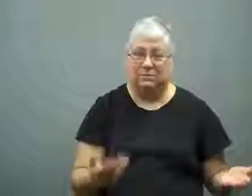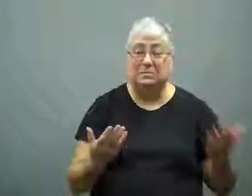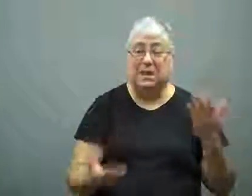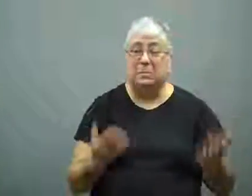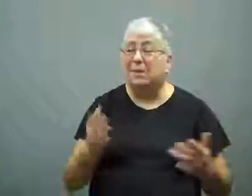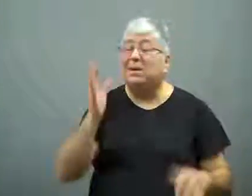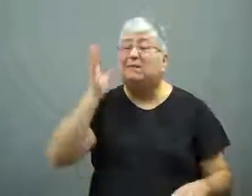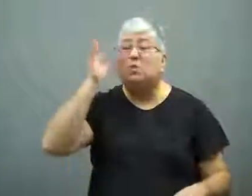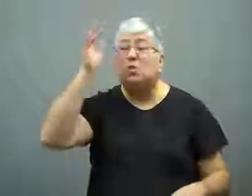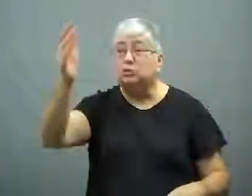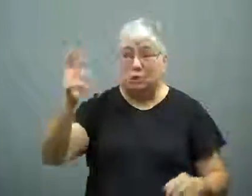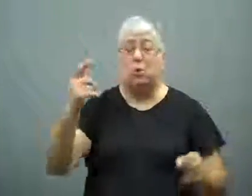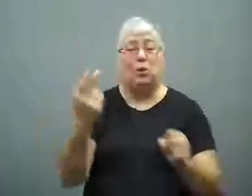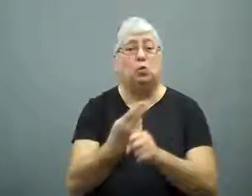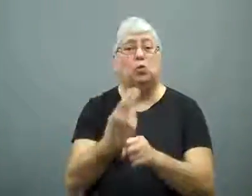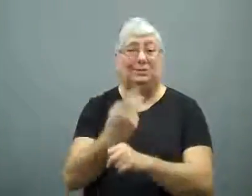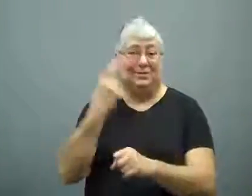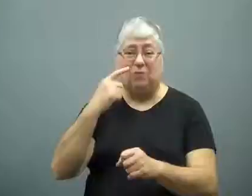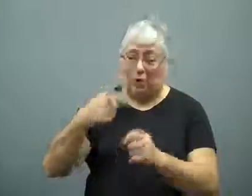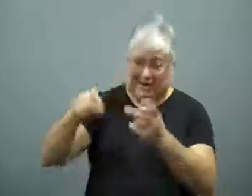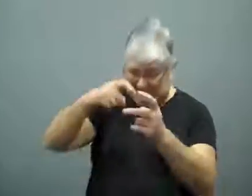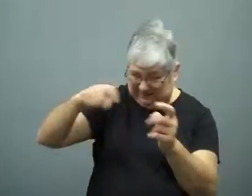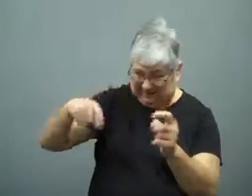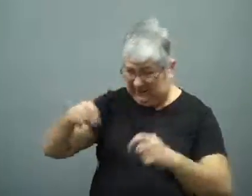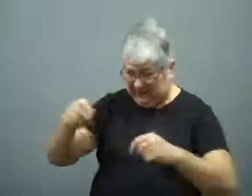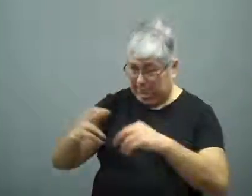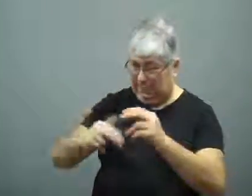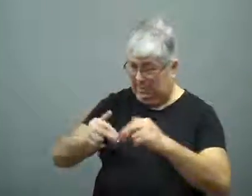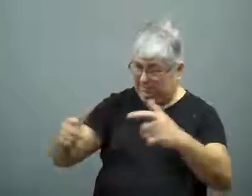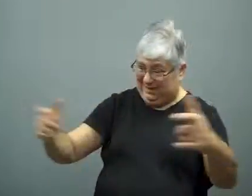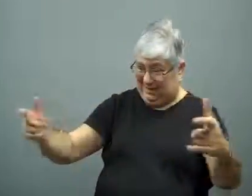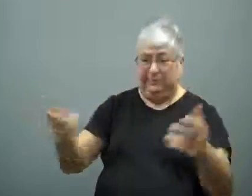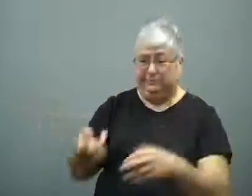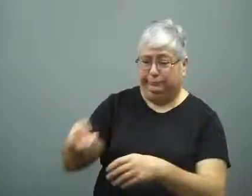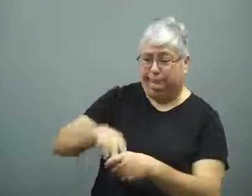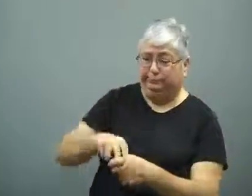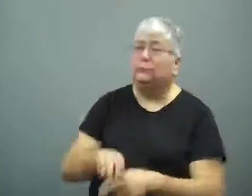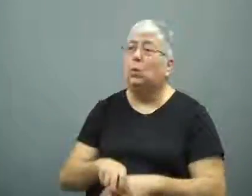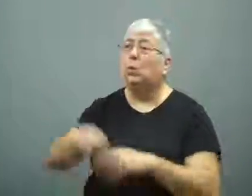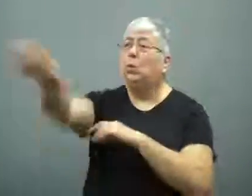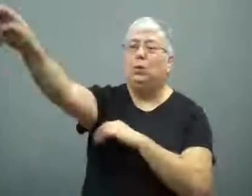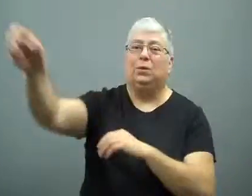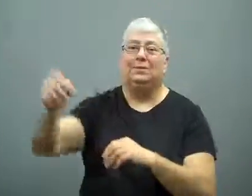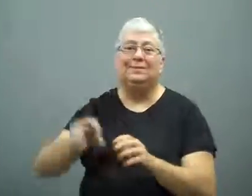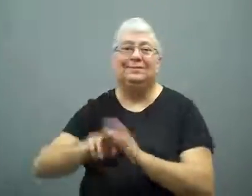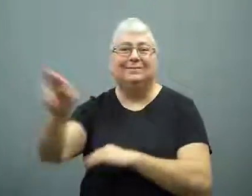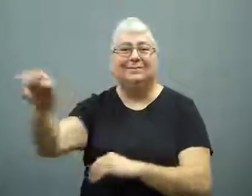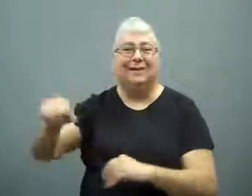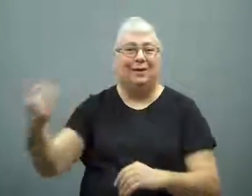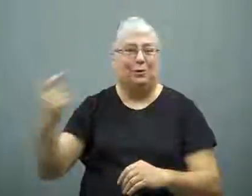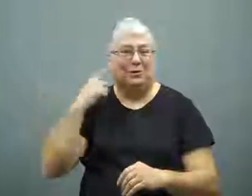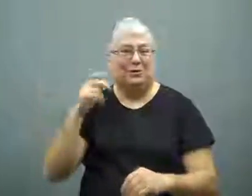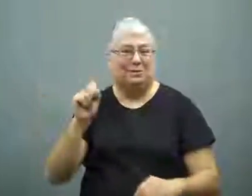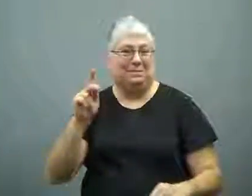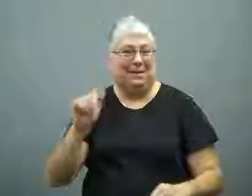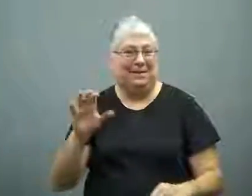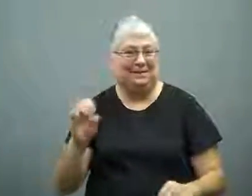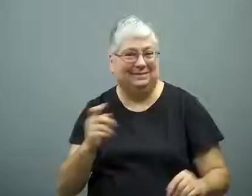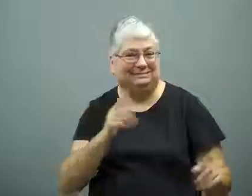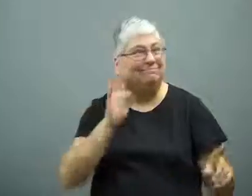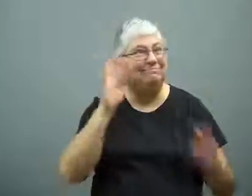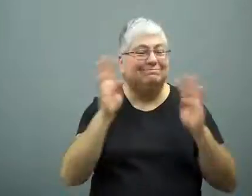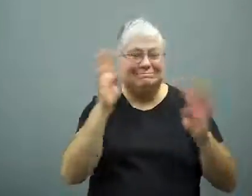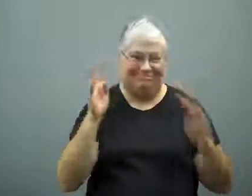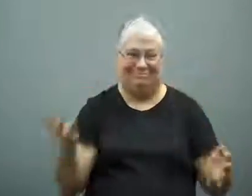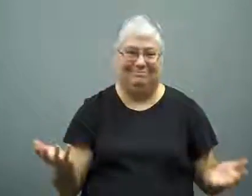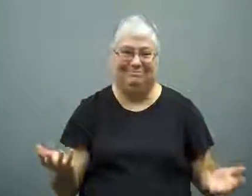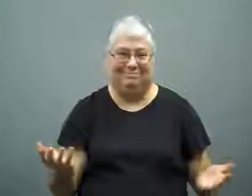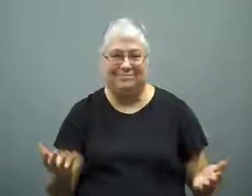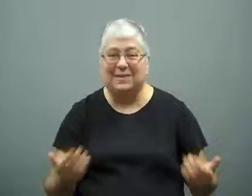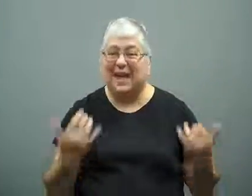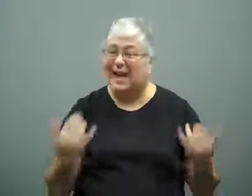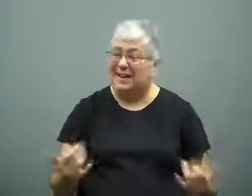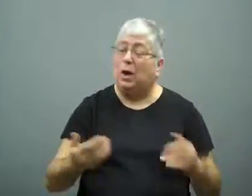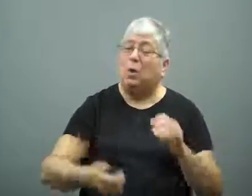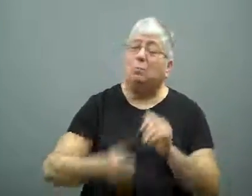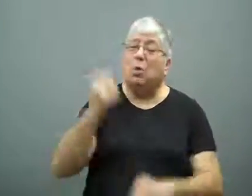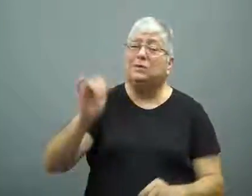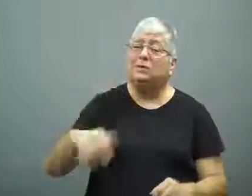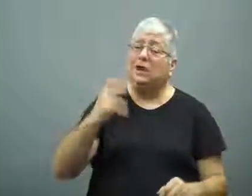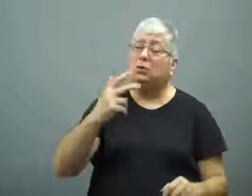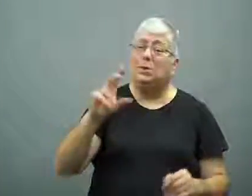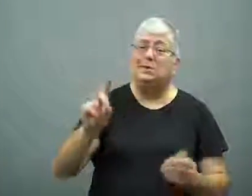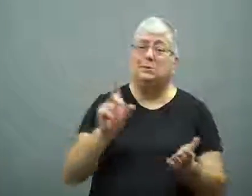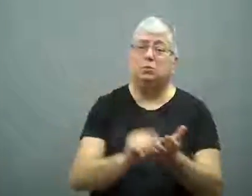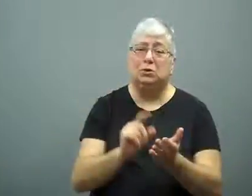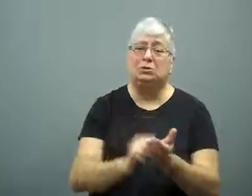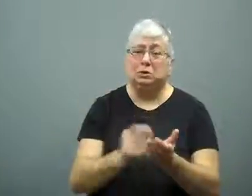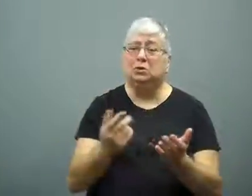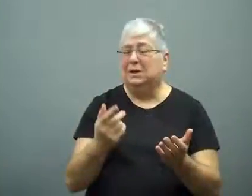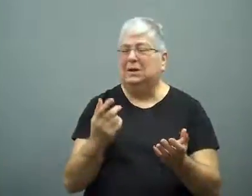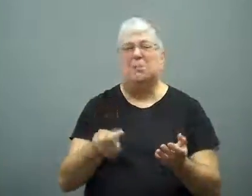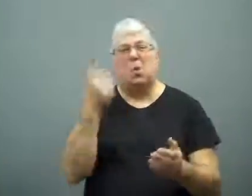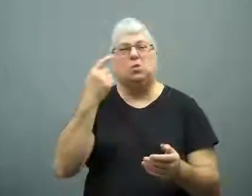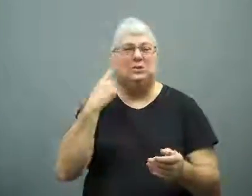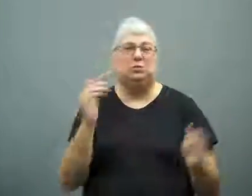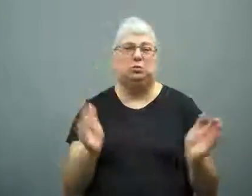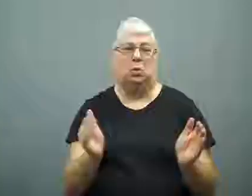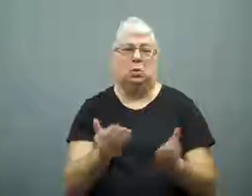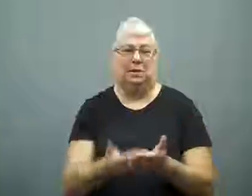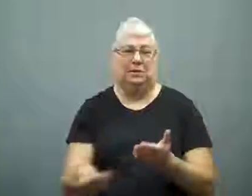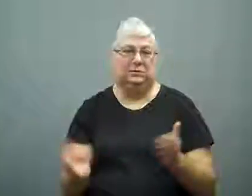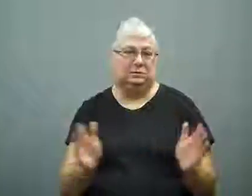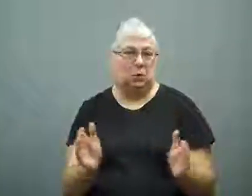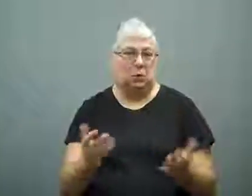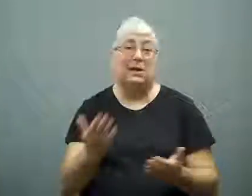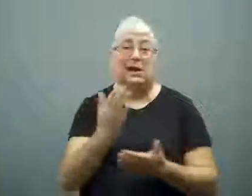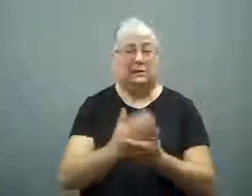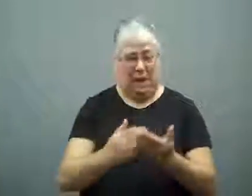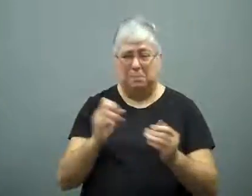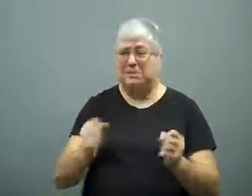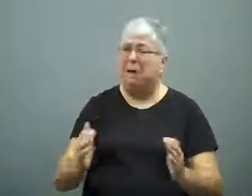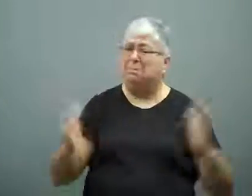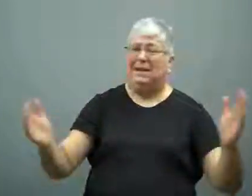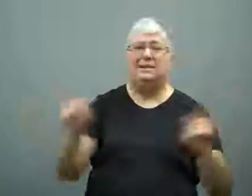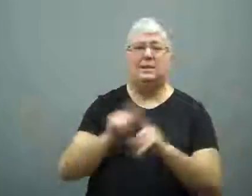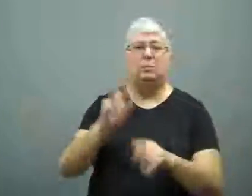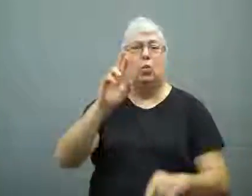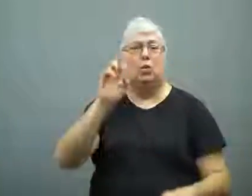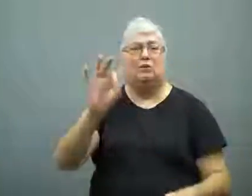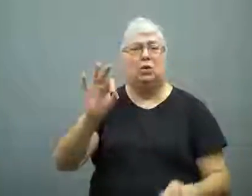In the future, they may be used to make spacecraft to ride out on!